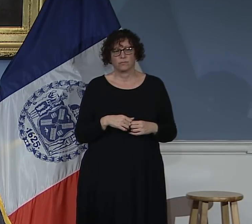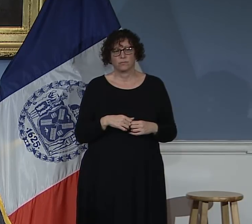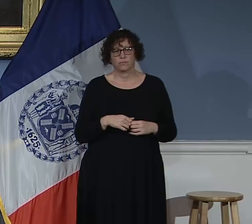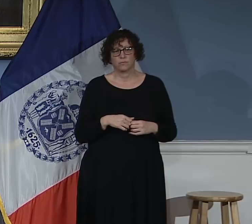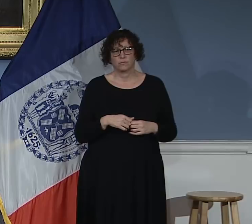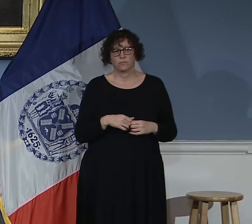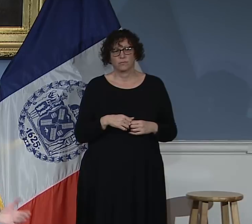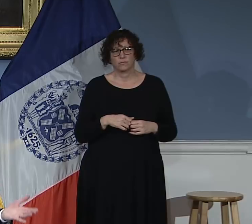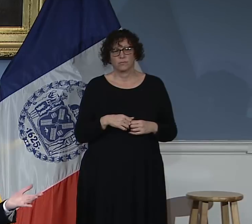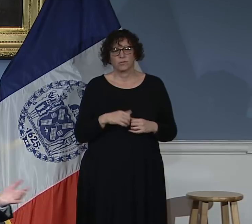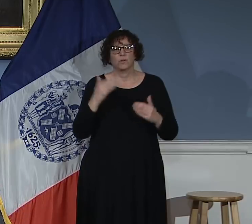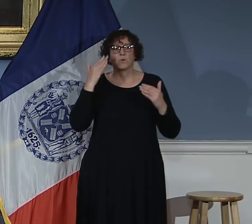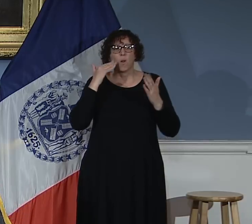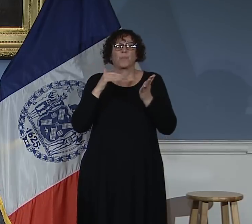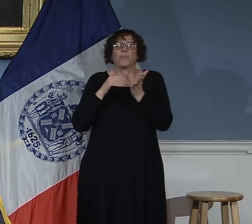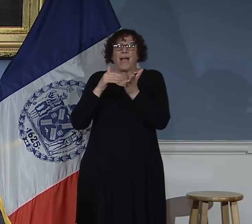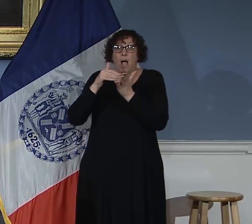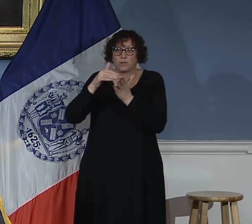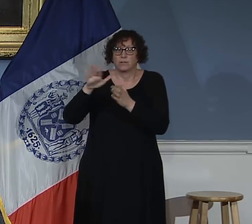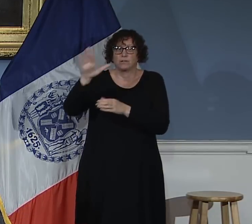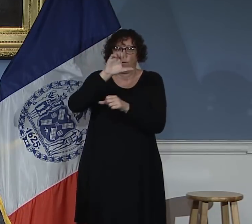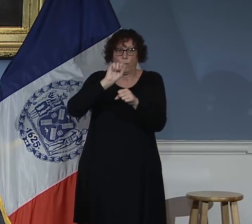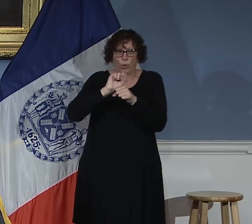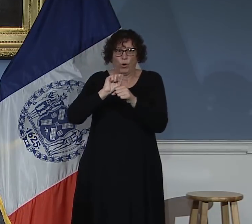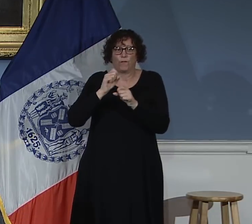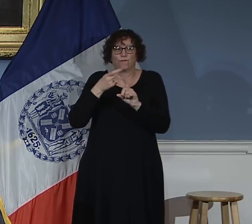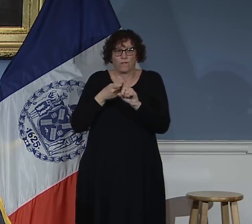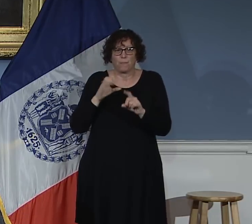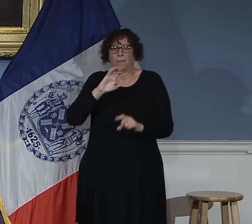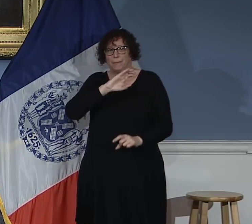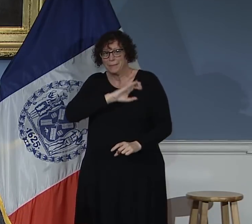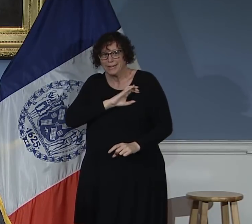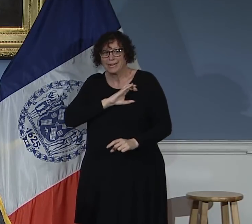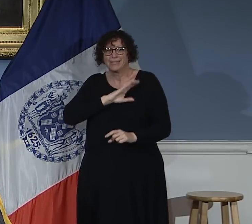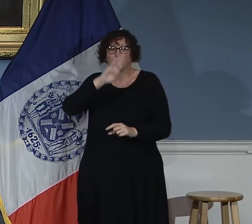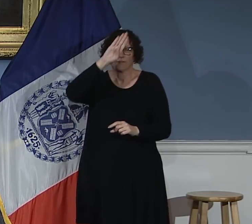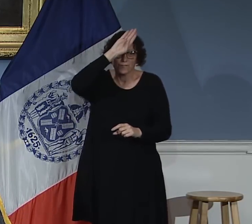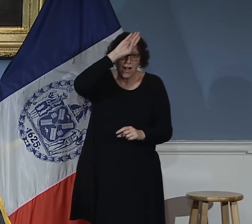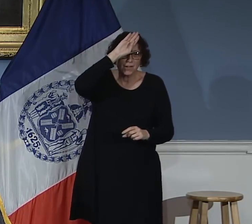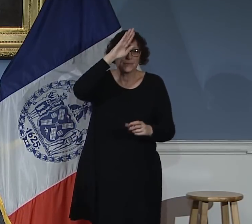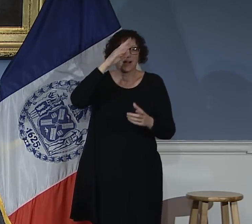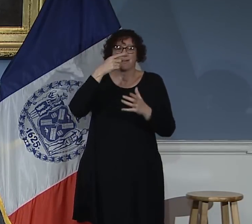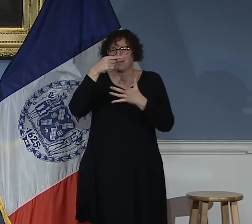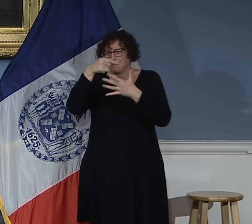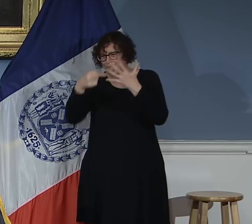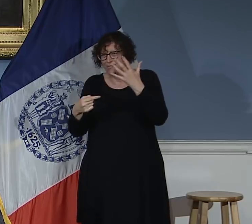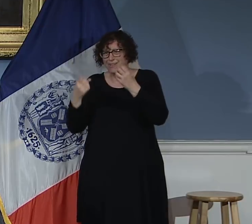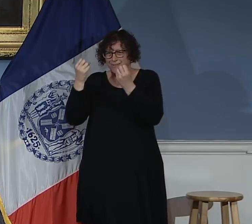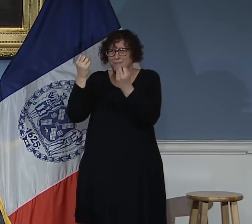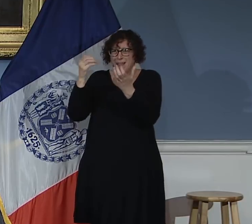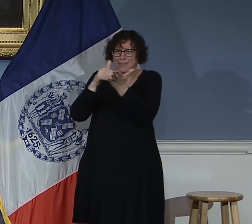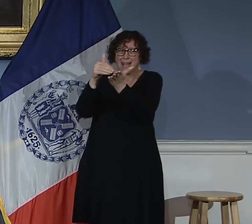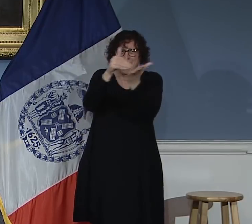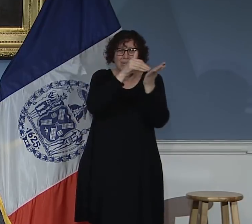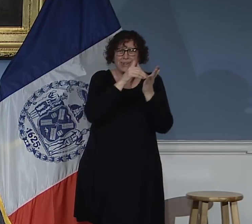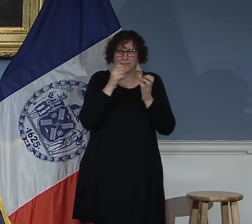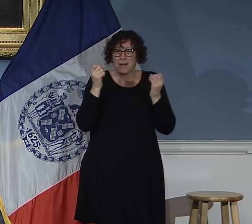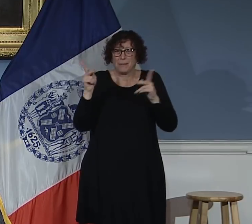THINK 15,000 OR SO ON THE CIVILIAN SIDE. THEY ARE PART OF OUR COMMUNITIES, TOO. THEY ARE FELLOW